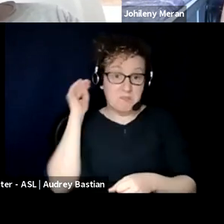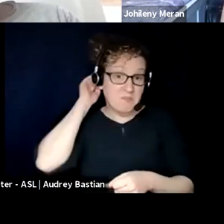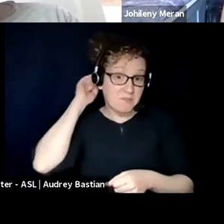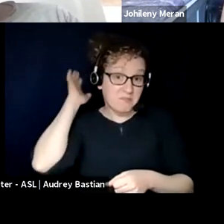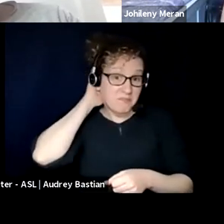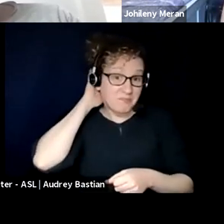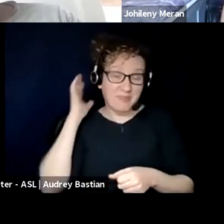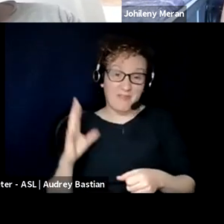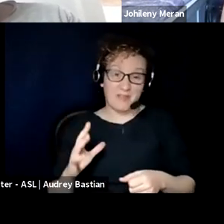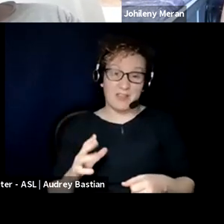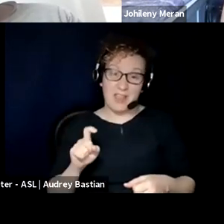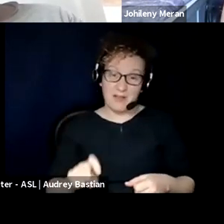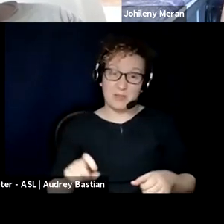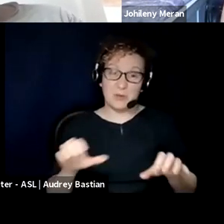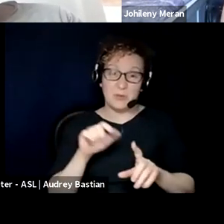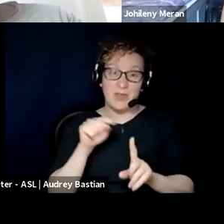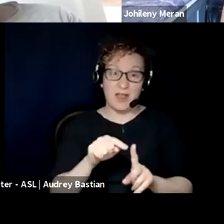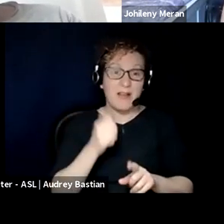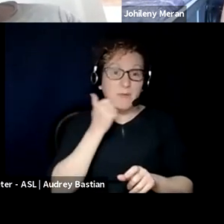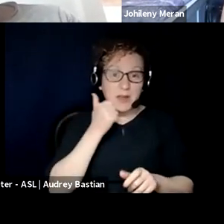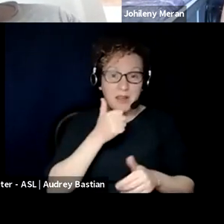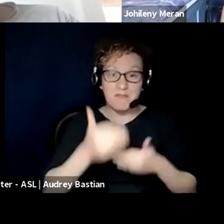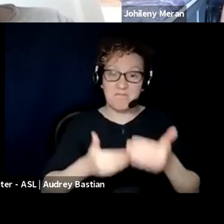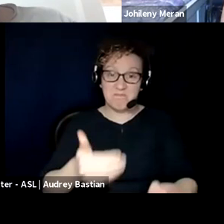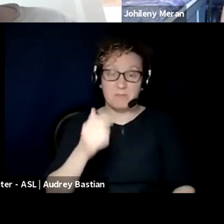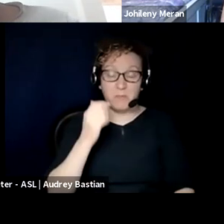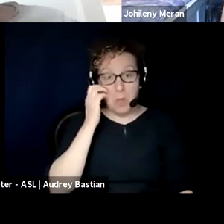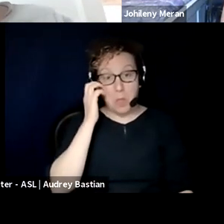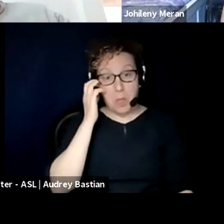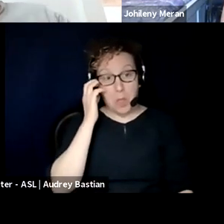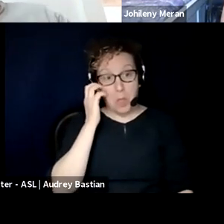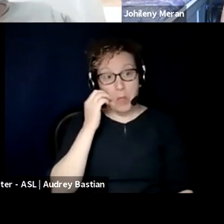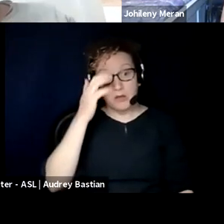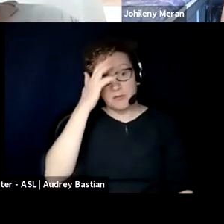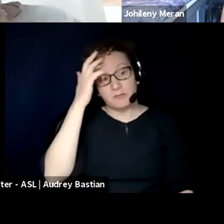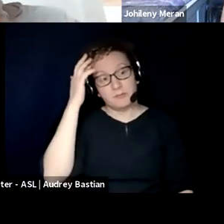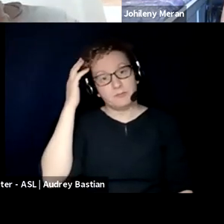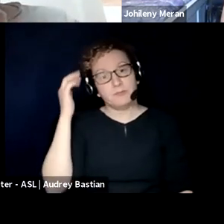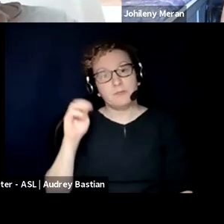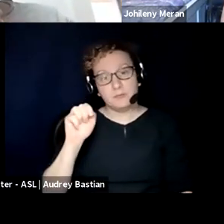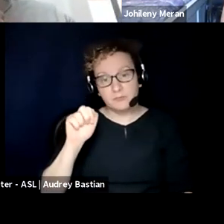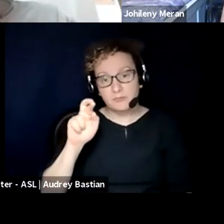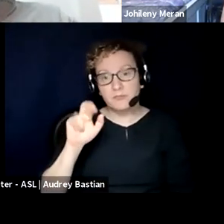are going to have to do on a daily basis. MARAINA MONTGOMERY: Yes. thank you for sharing.